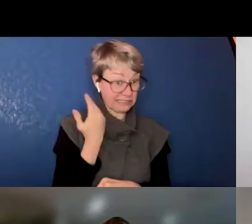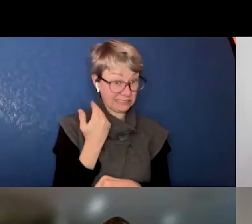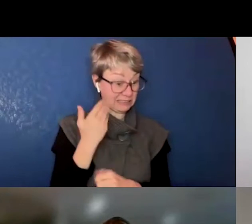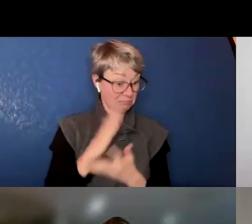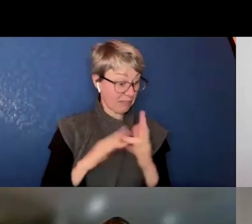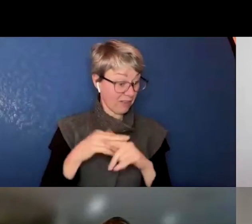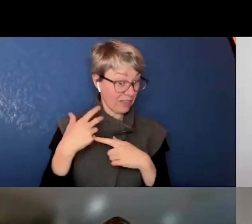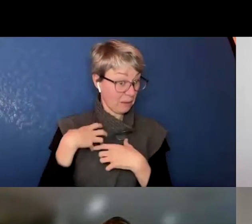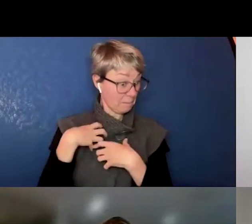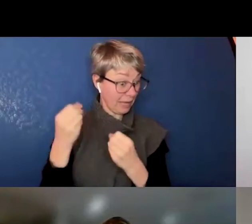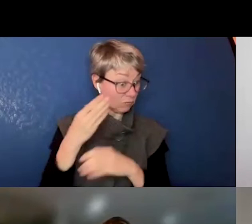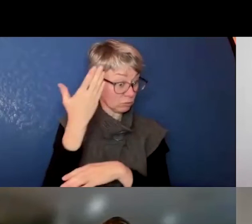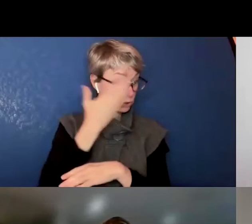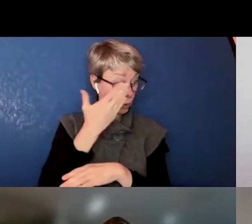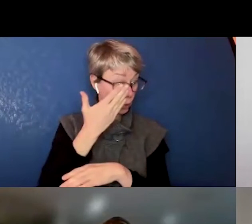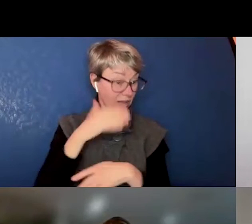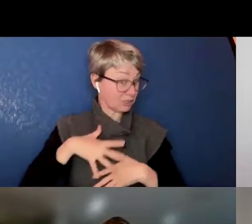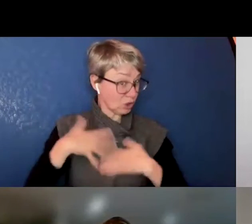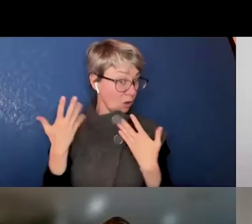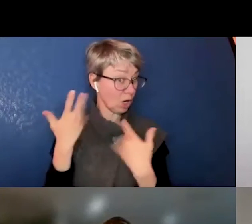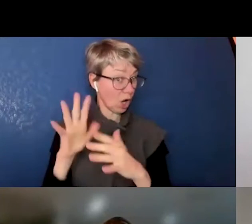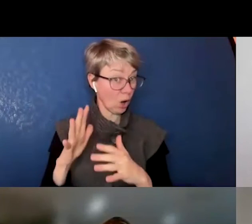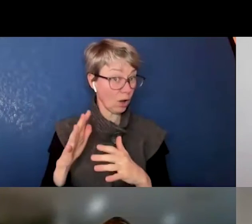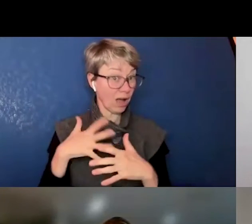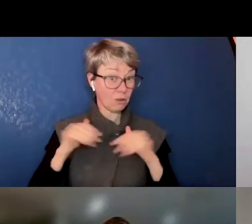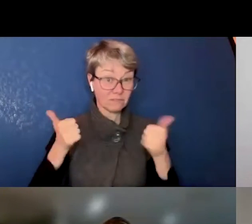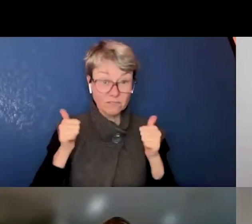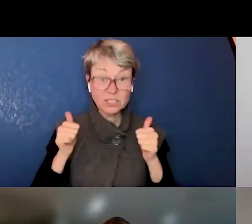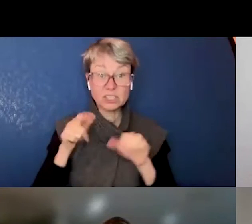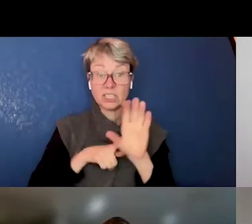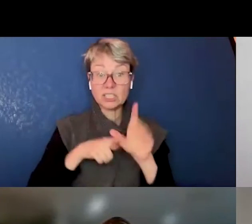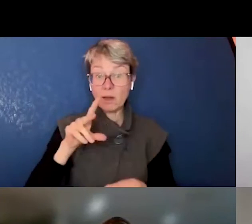I don't want to go I don't want to leave I want to finish my H CHC I want to stay in Australia I